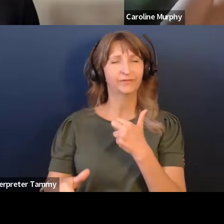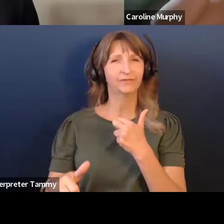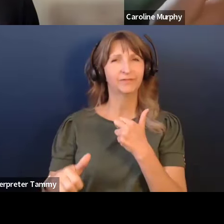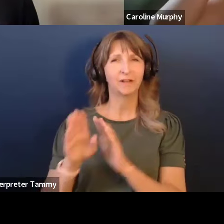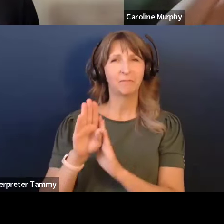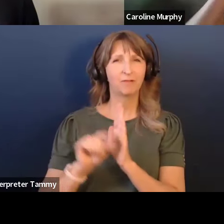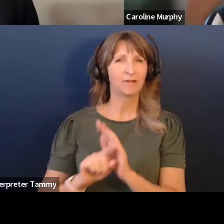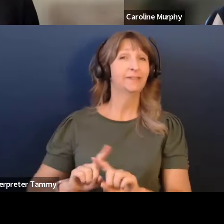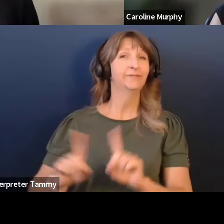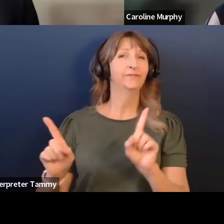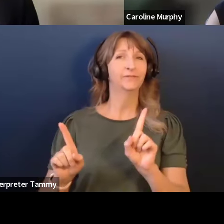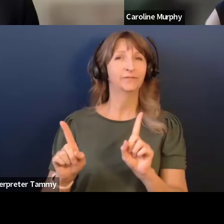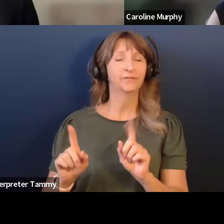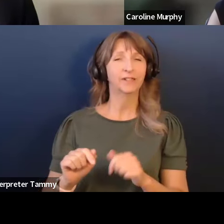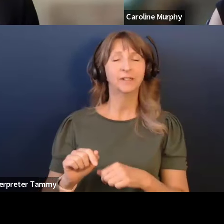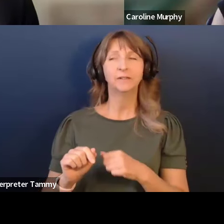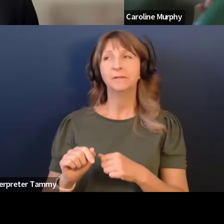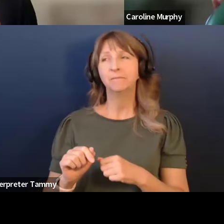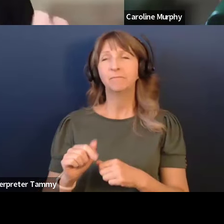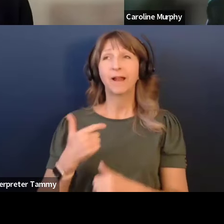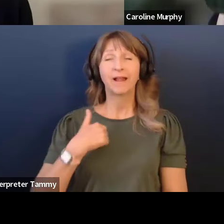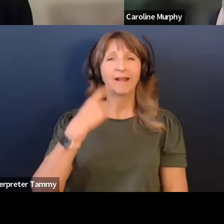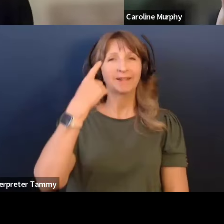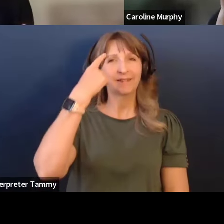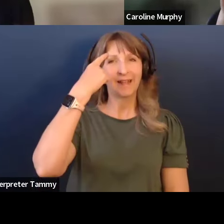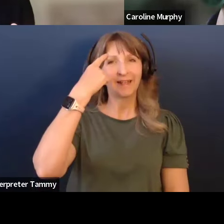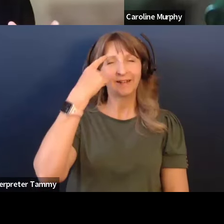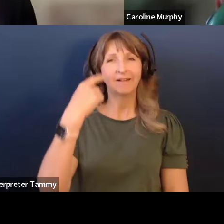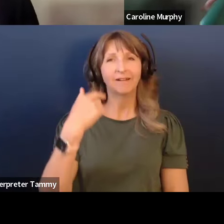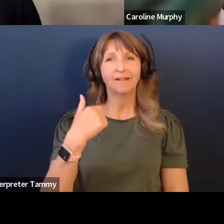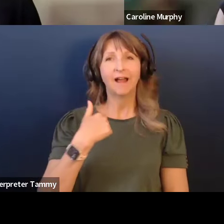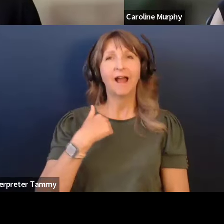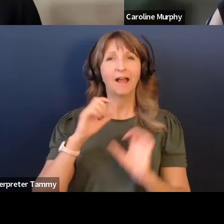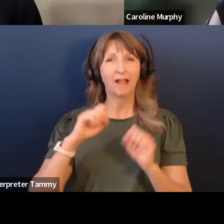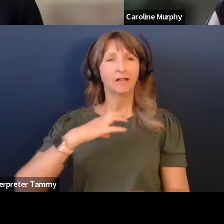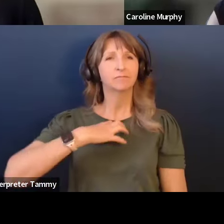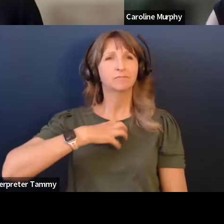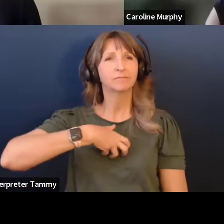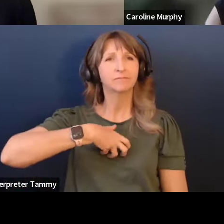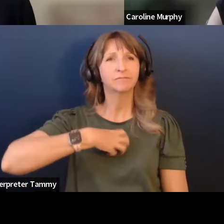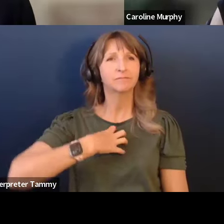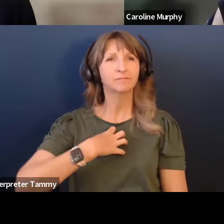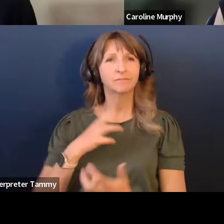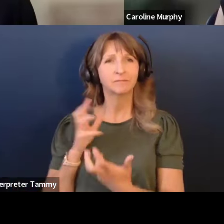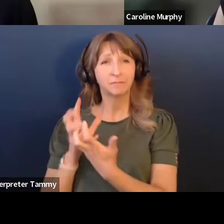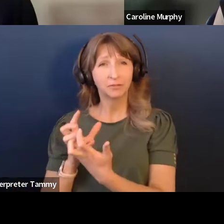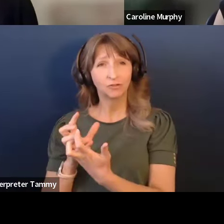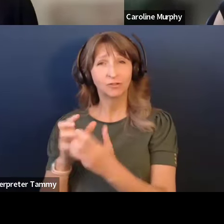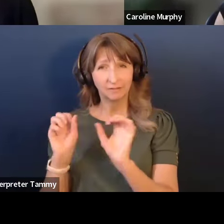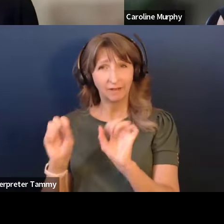I think I have been able to A, code switch very well and also adapt very well to the